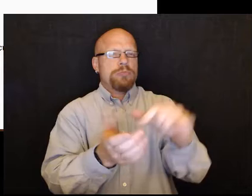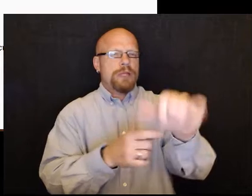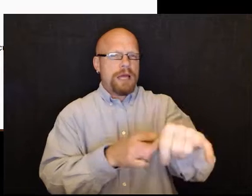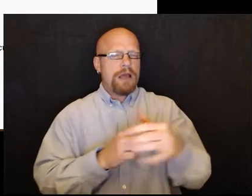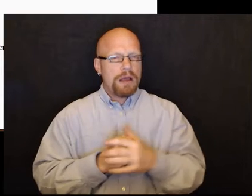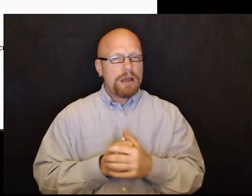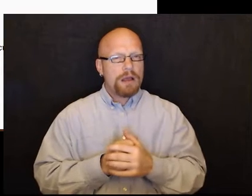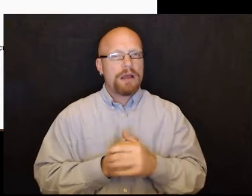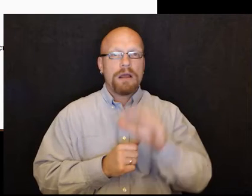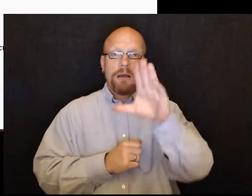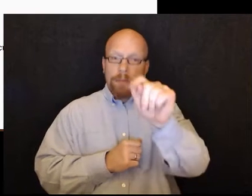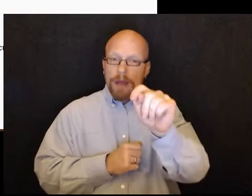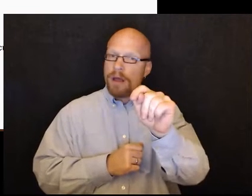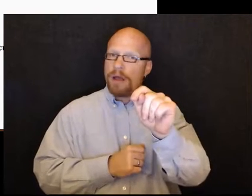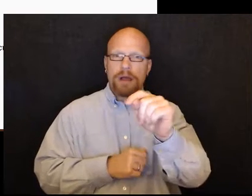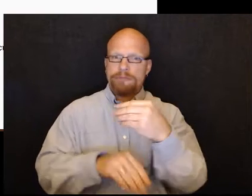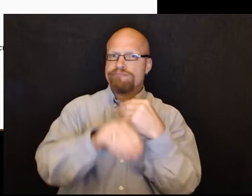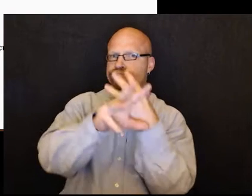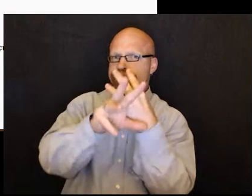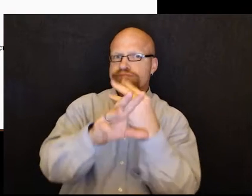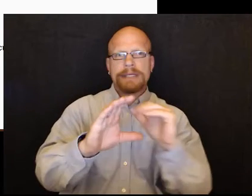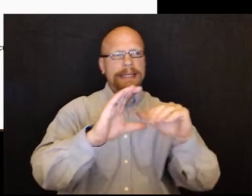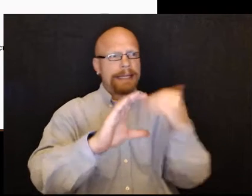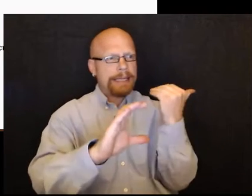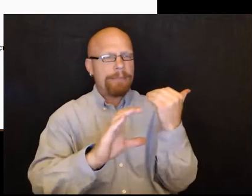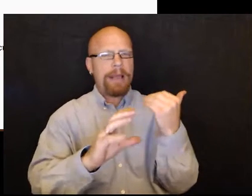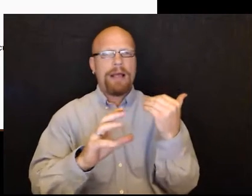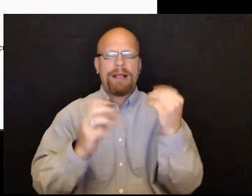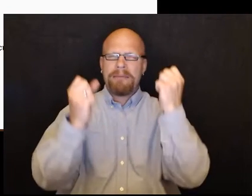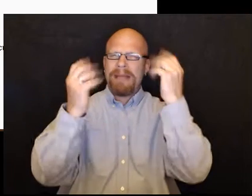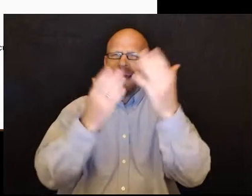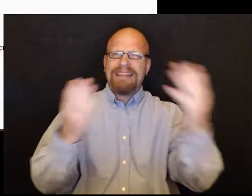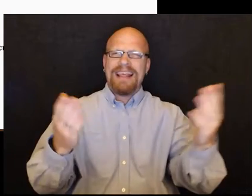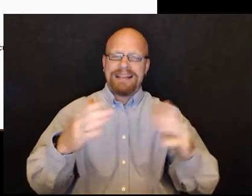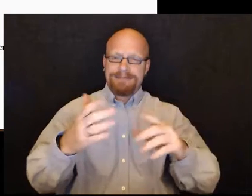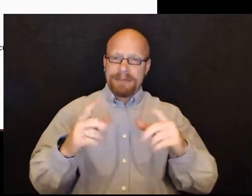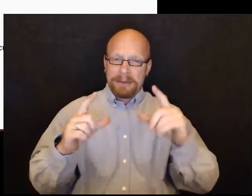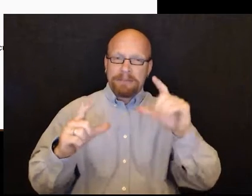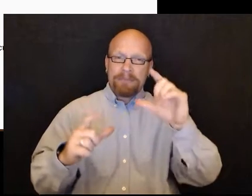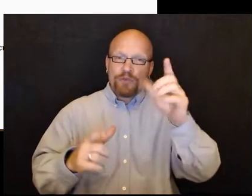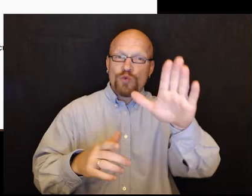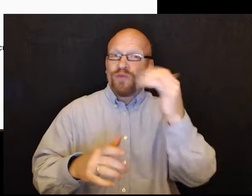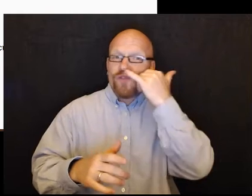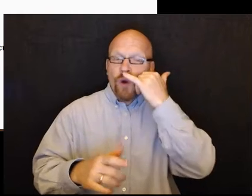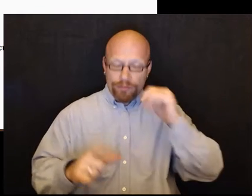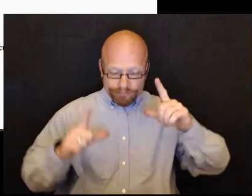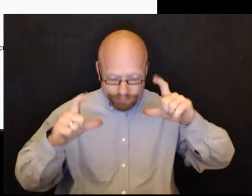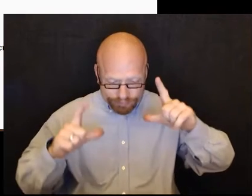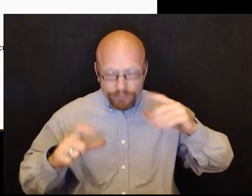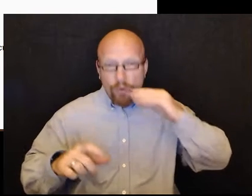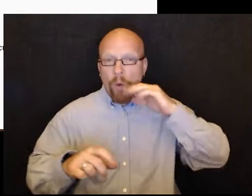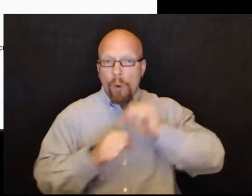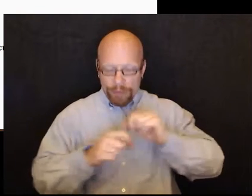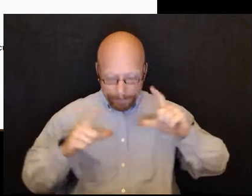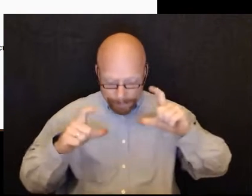we will have group tutoring also... We'll discuss that later as the course starts you can send me an email